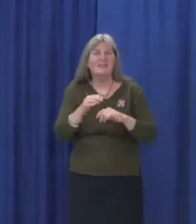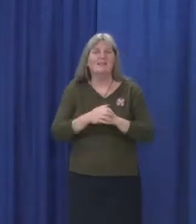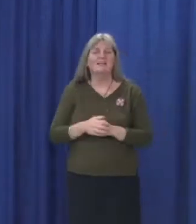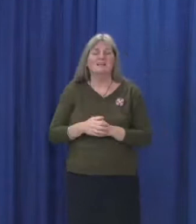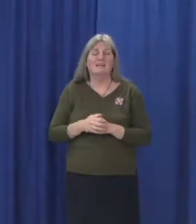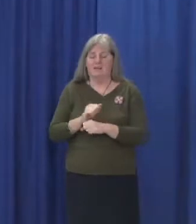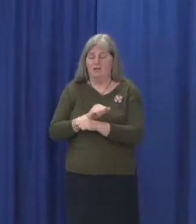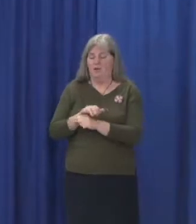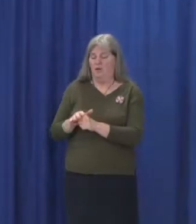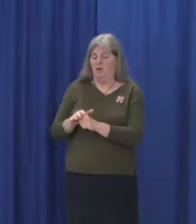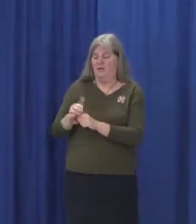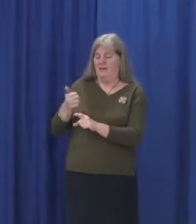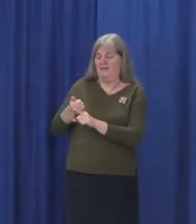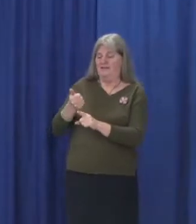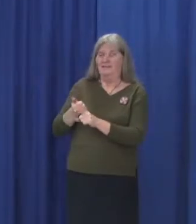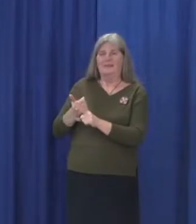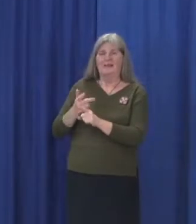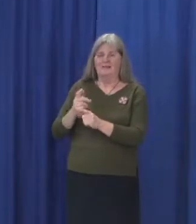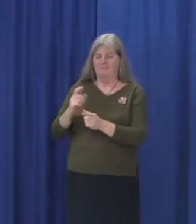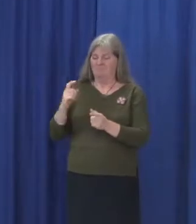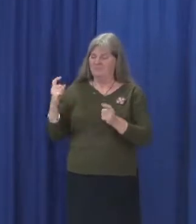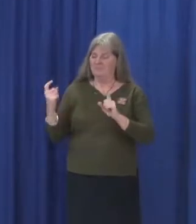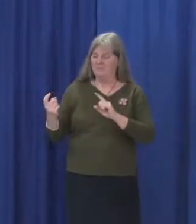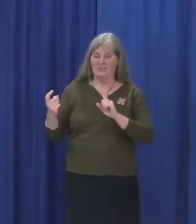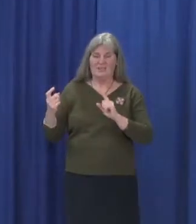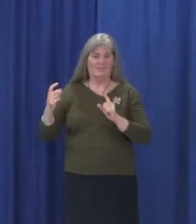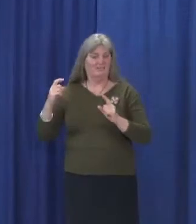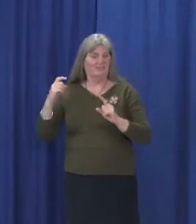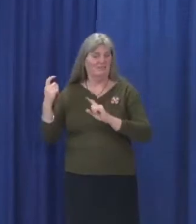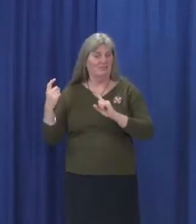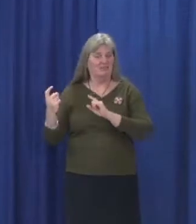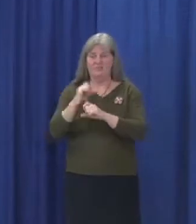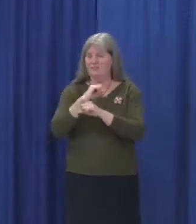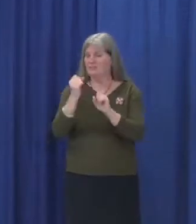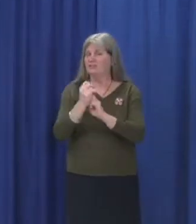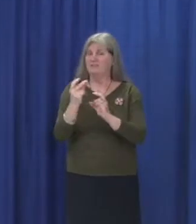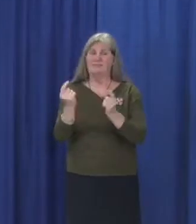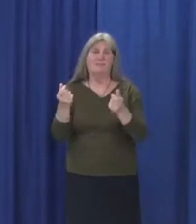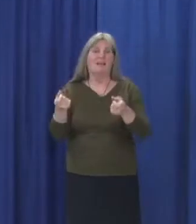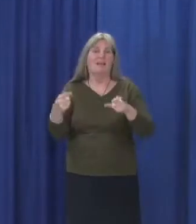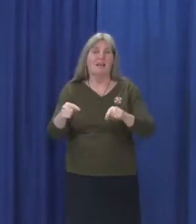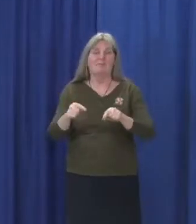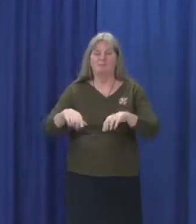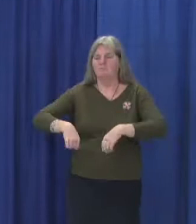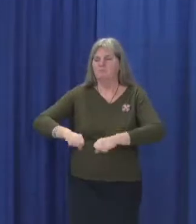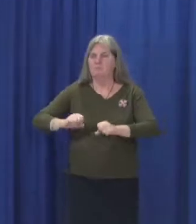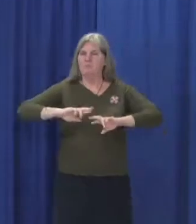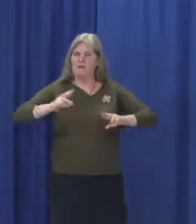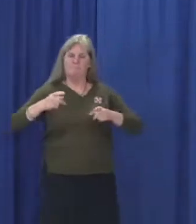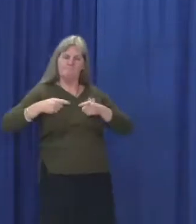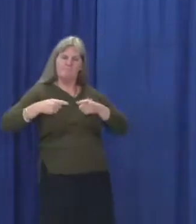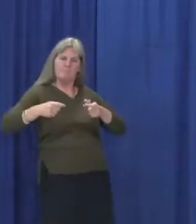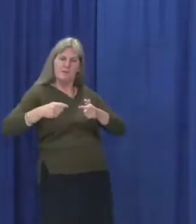pandemic is a dynamic and rapidly changing situation we need to actively manage to